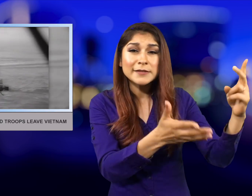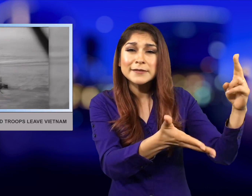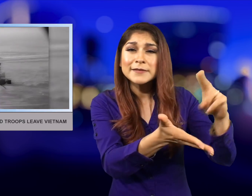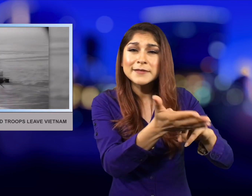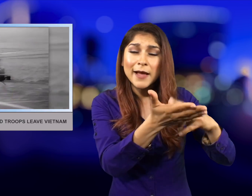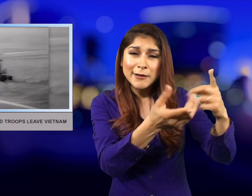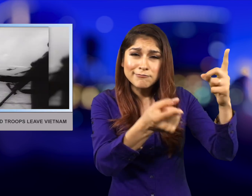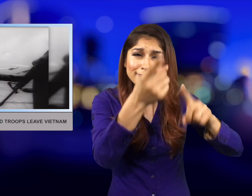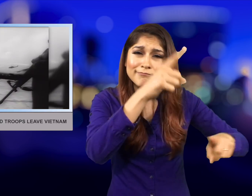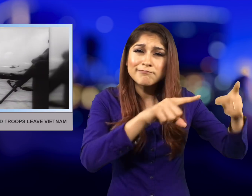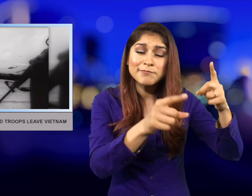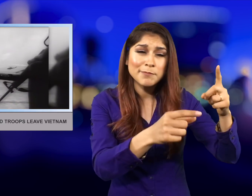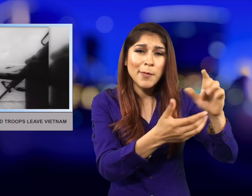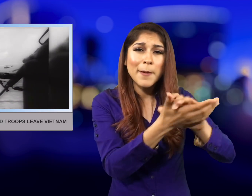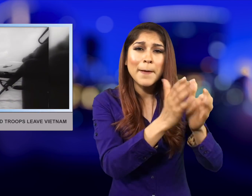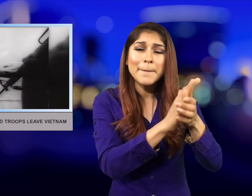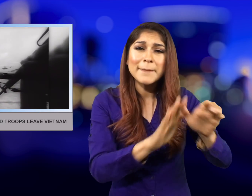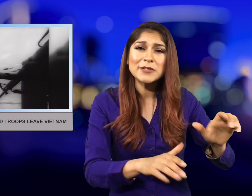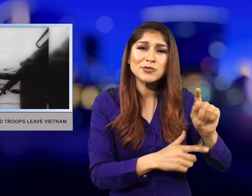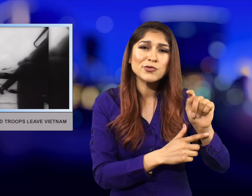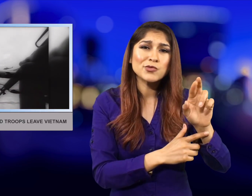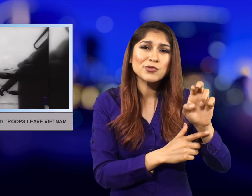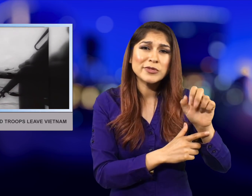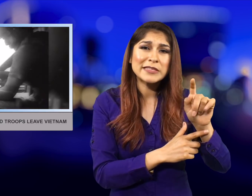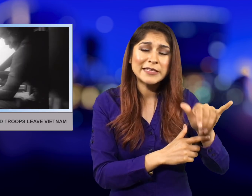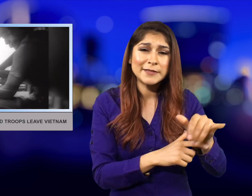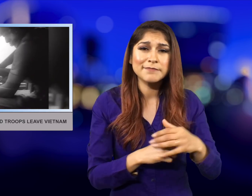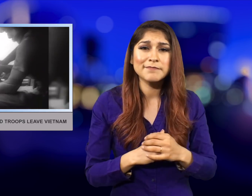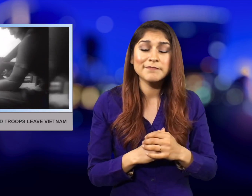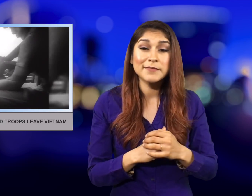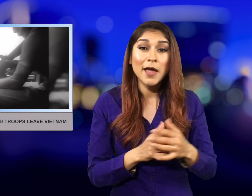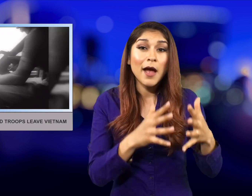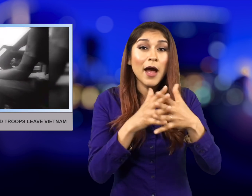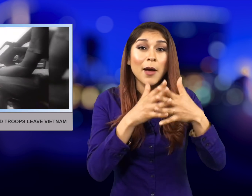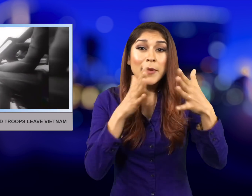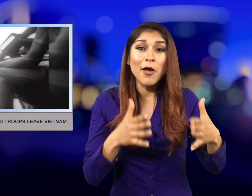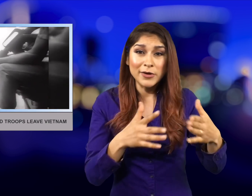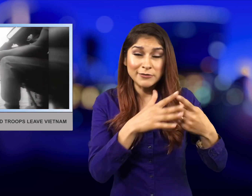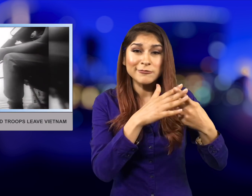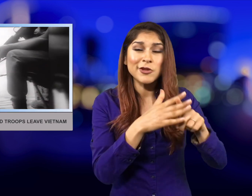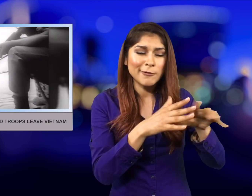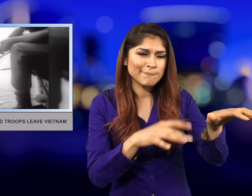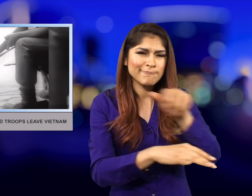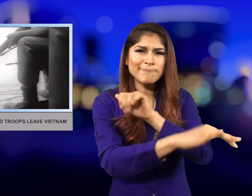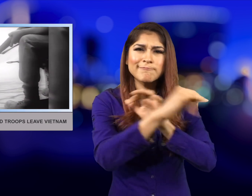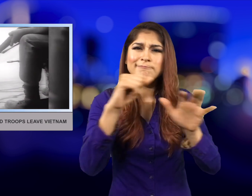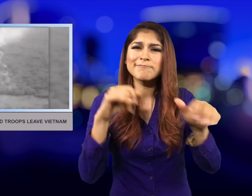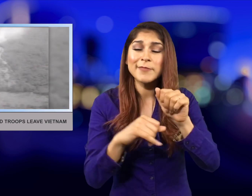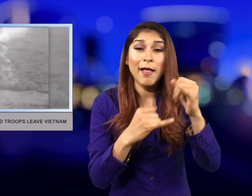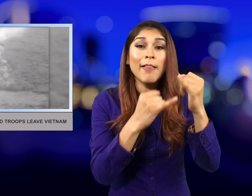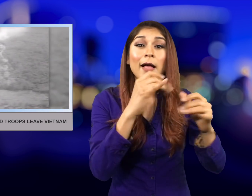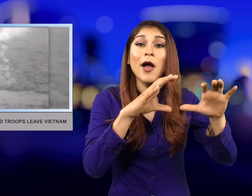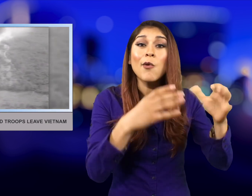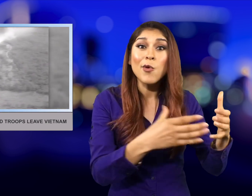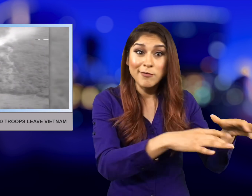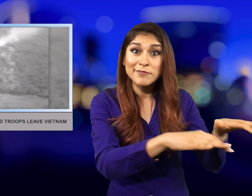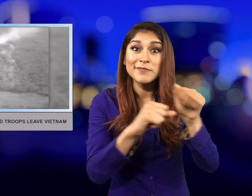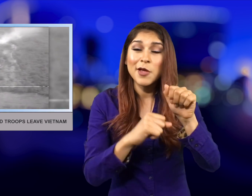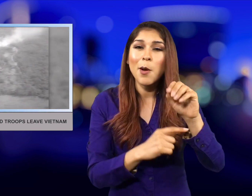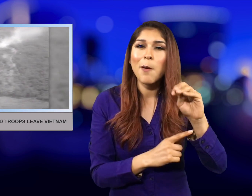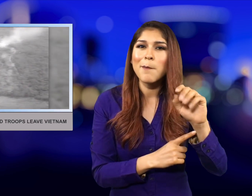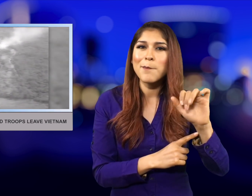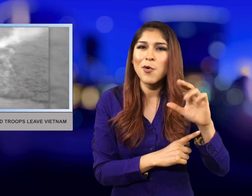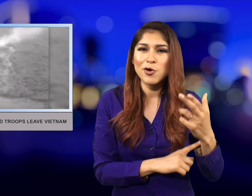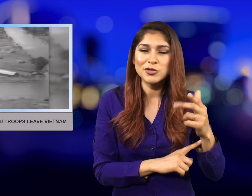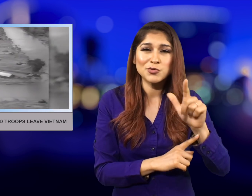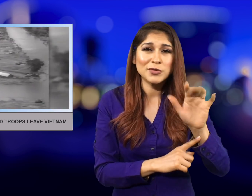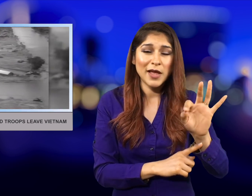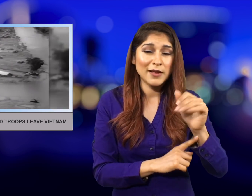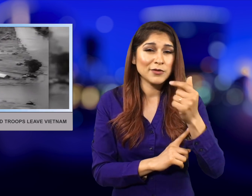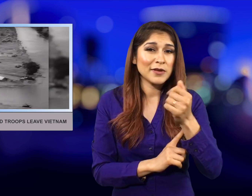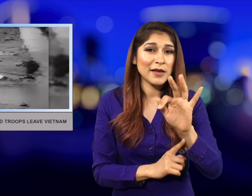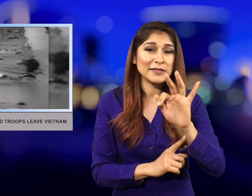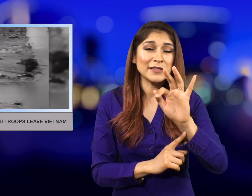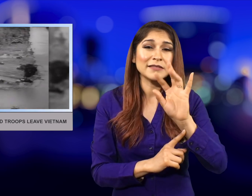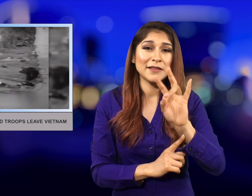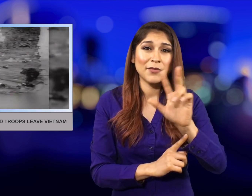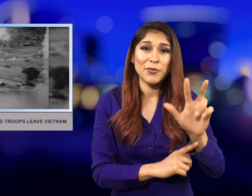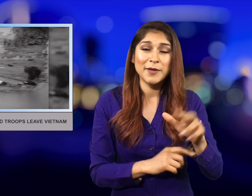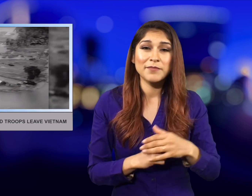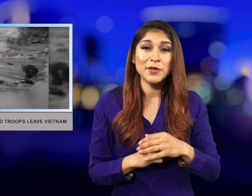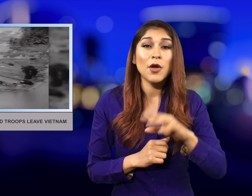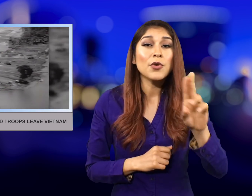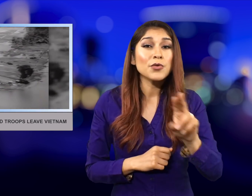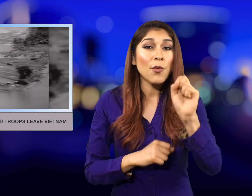The final withdrawal came two months after the signing of the Vietnam peace treaty.